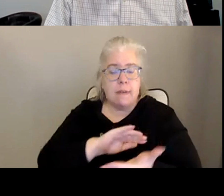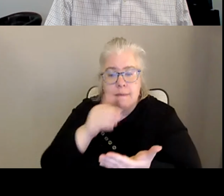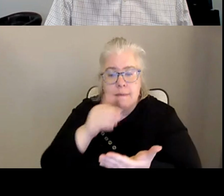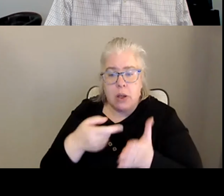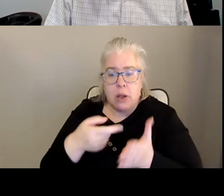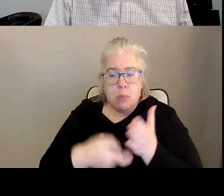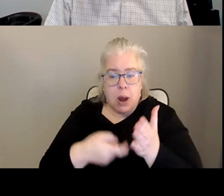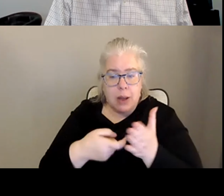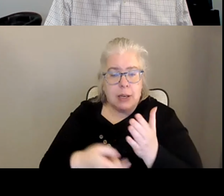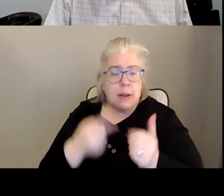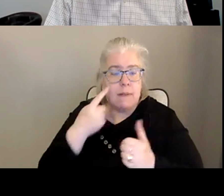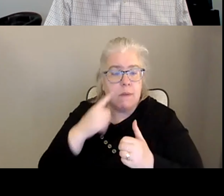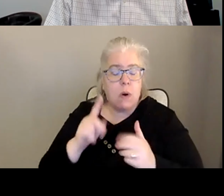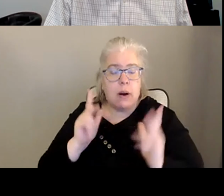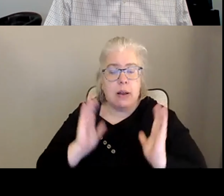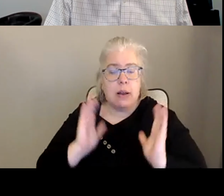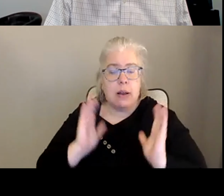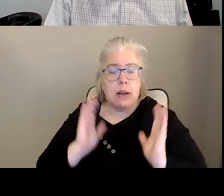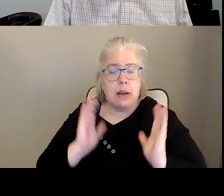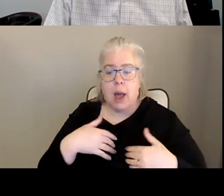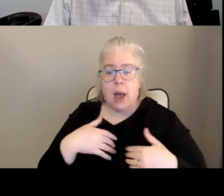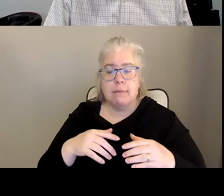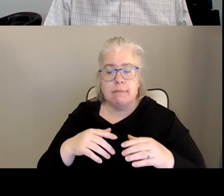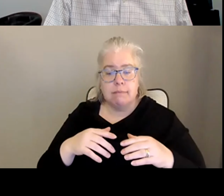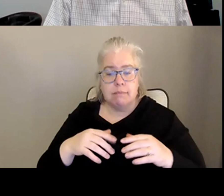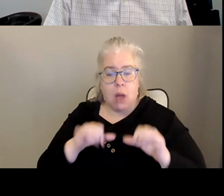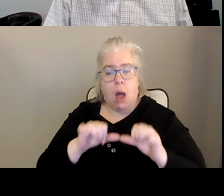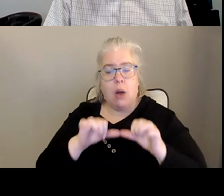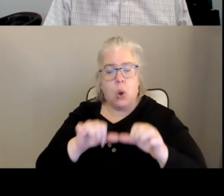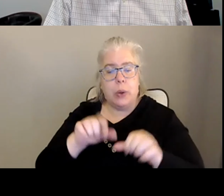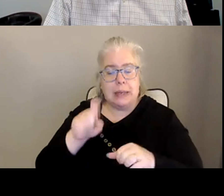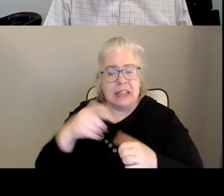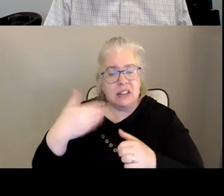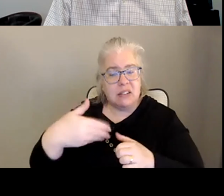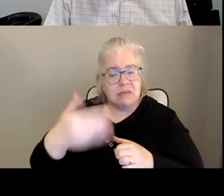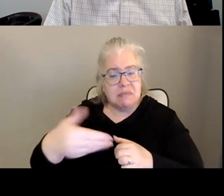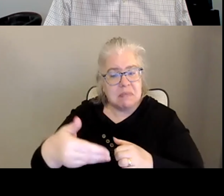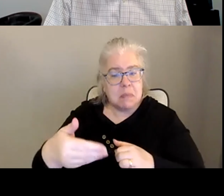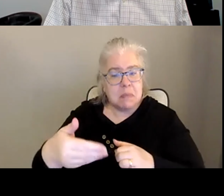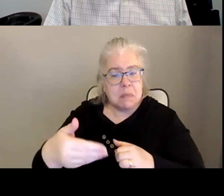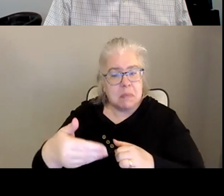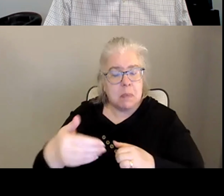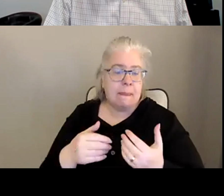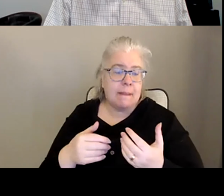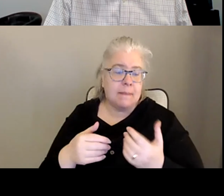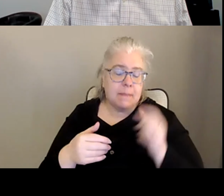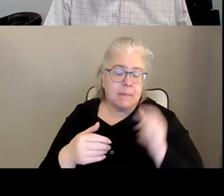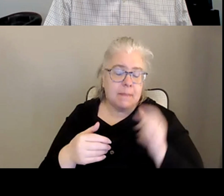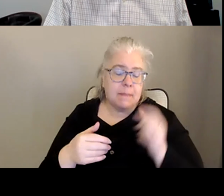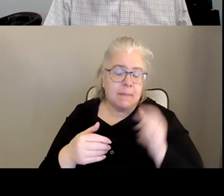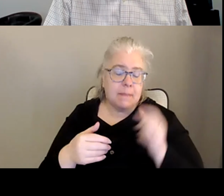for clients that have ongoing needs. And that may within their own organizational structure